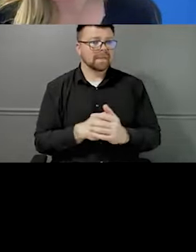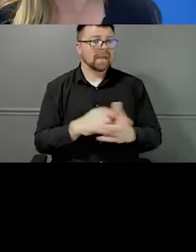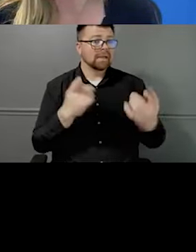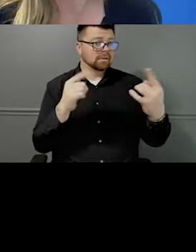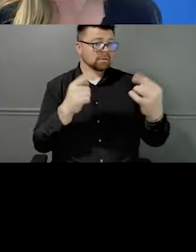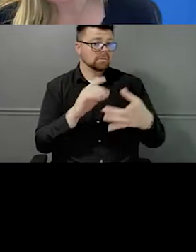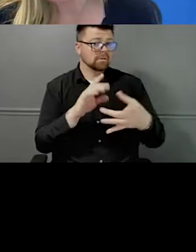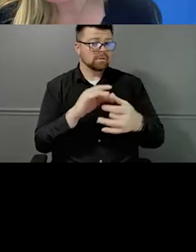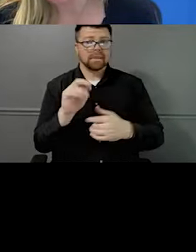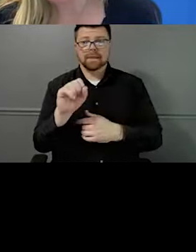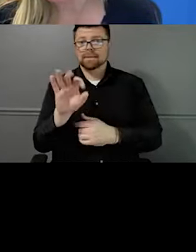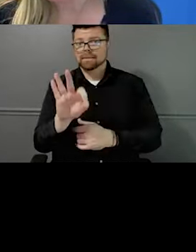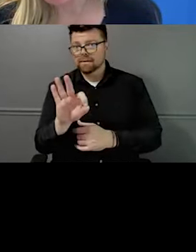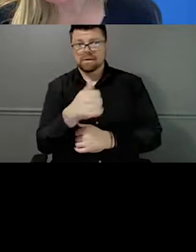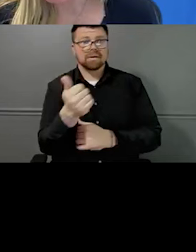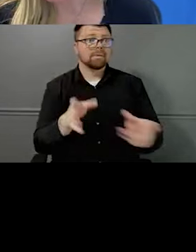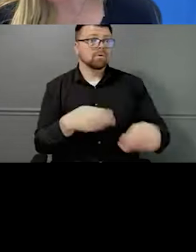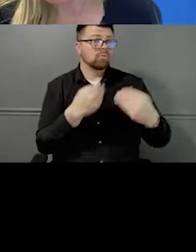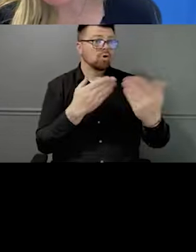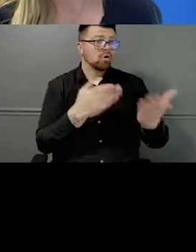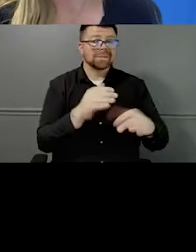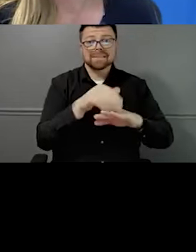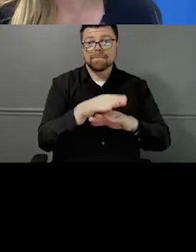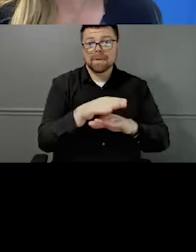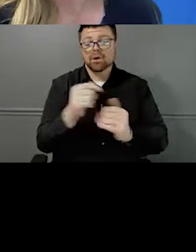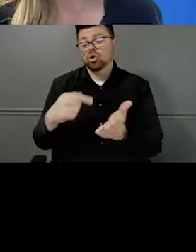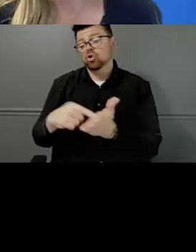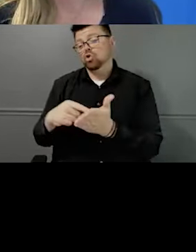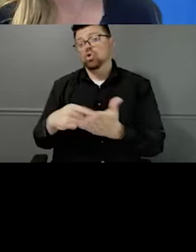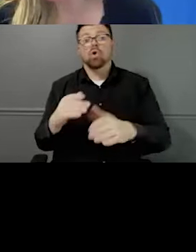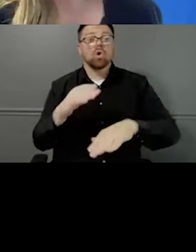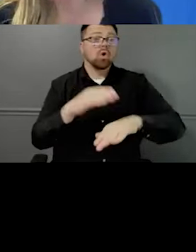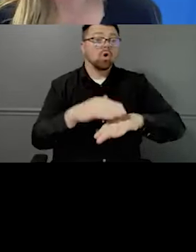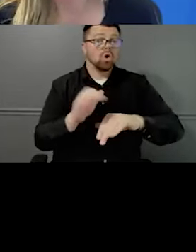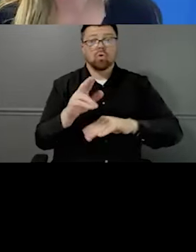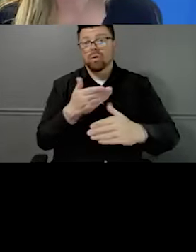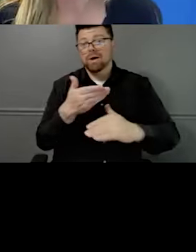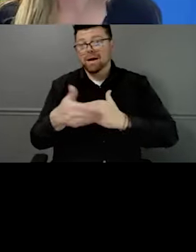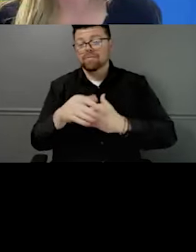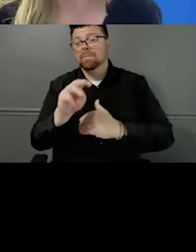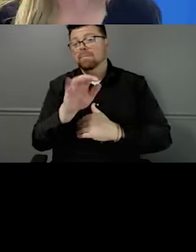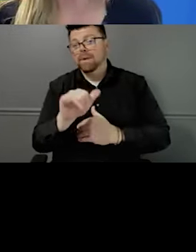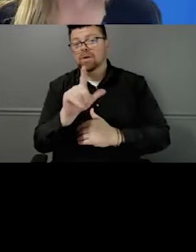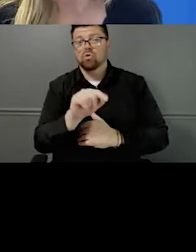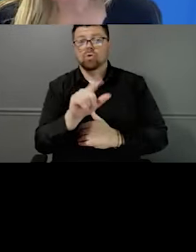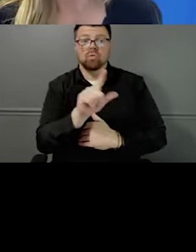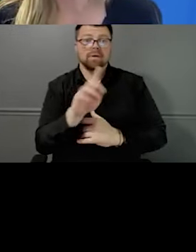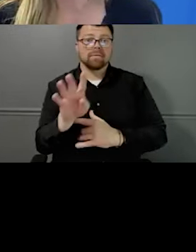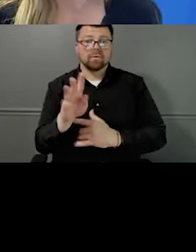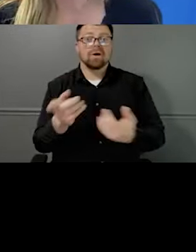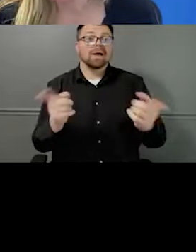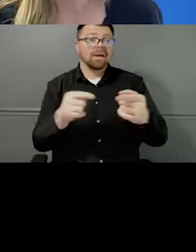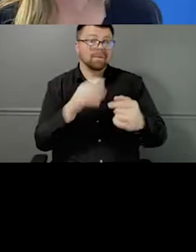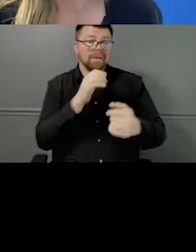submitted or due on or after May 20, 2024, you are ineligible to serve as